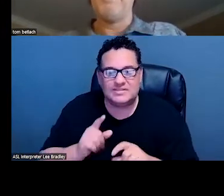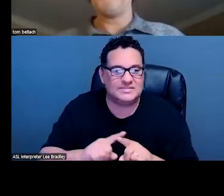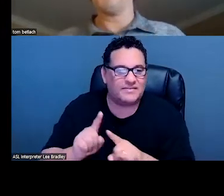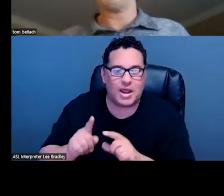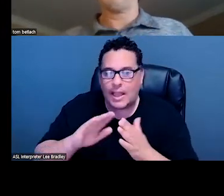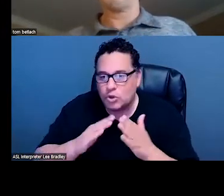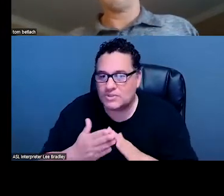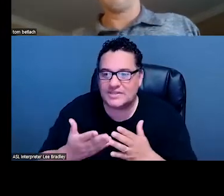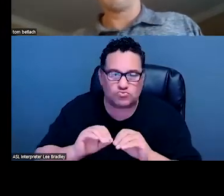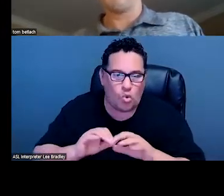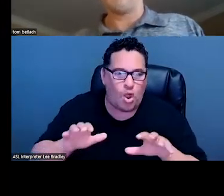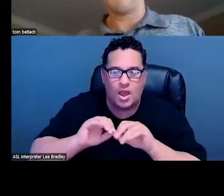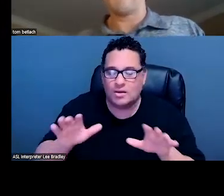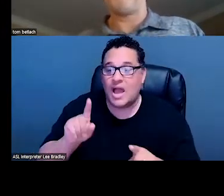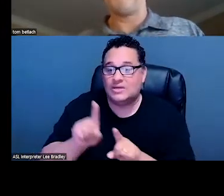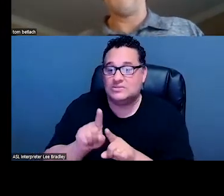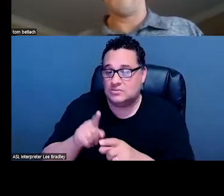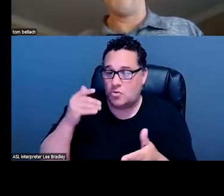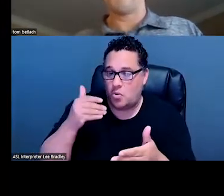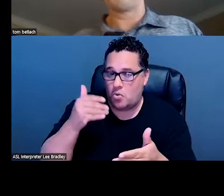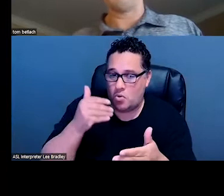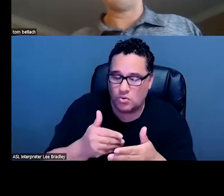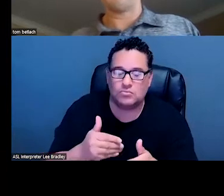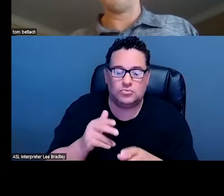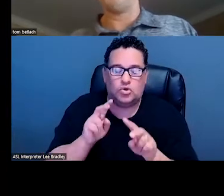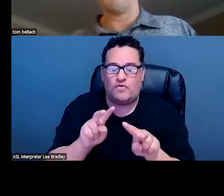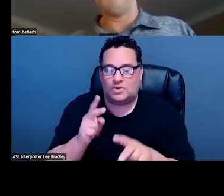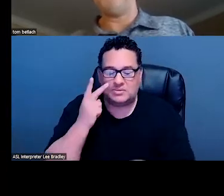AS WE GET CLOSER AND CLOSER, WE EXPECT TO SEE MR. AND MORE COMMUNICATION, AND, MEDIA,